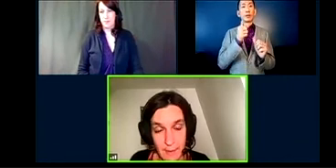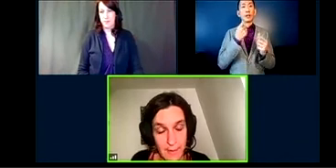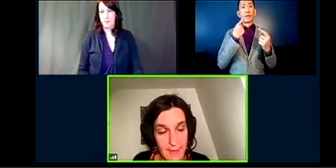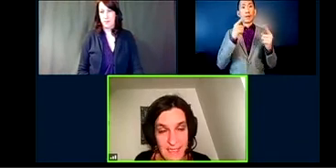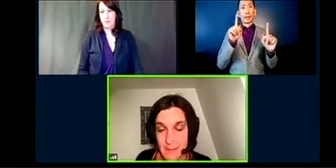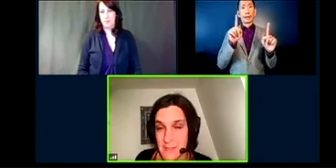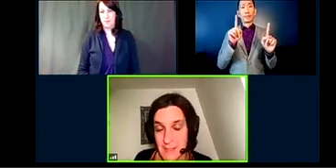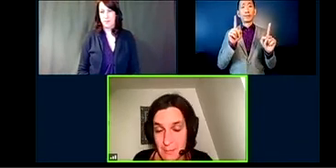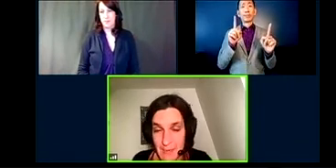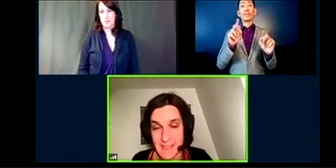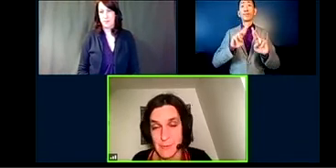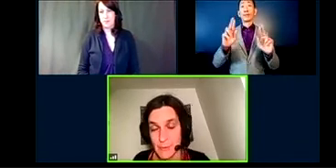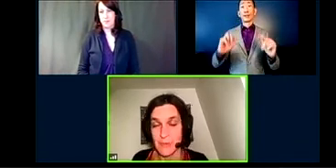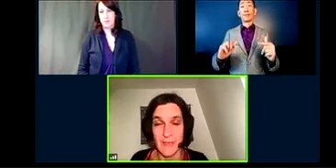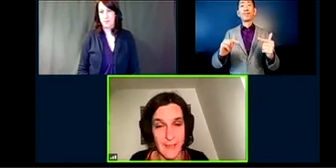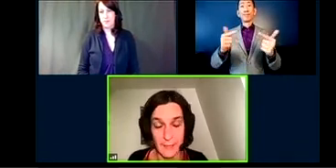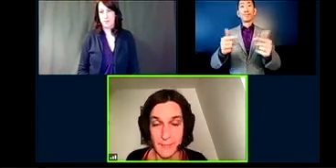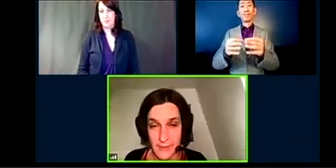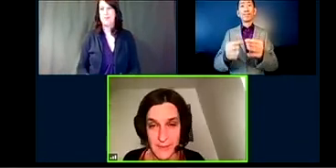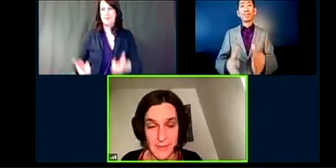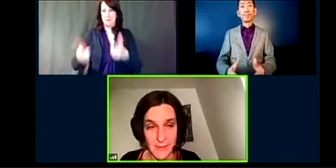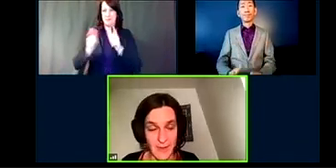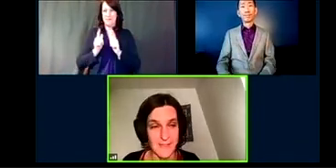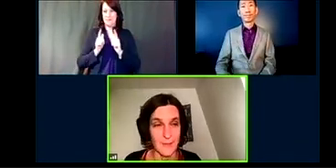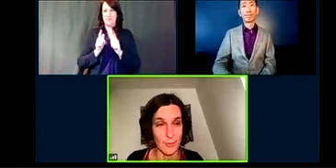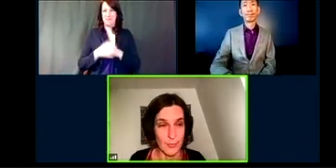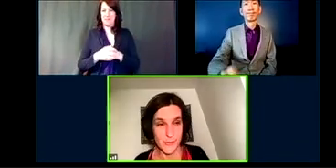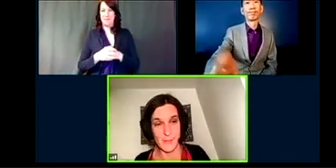WHERE IT'S NOT THE MOST AFFECTED.